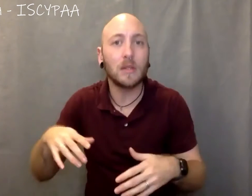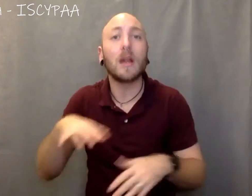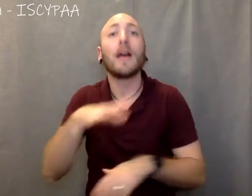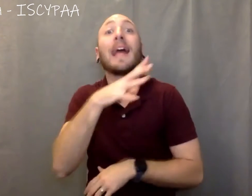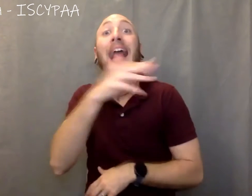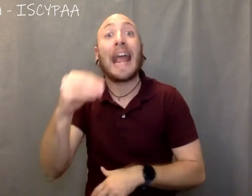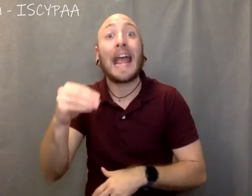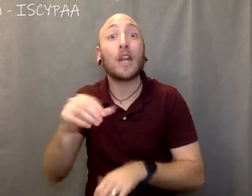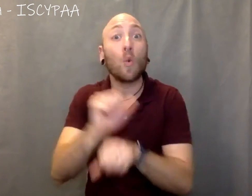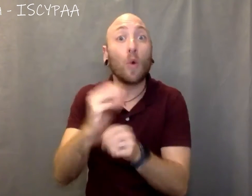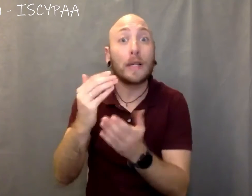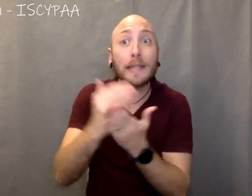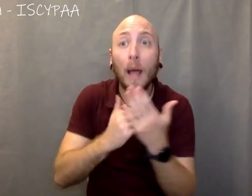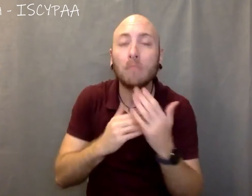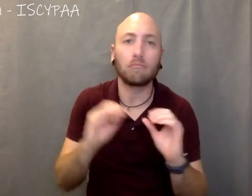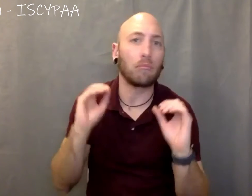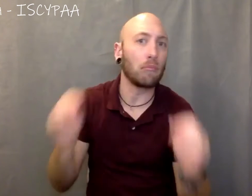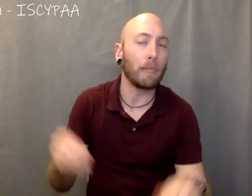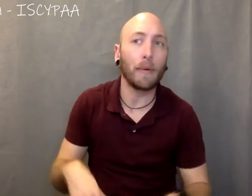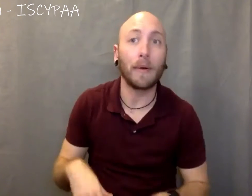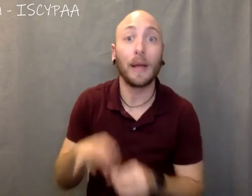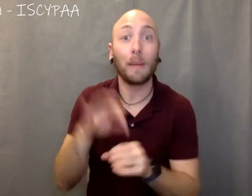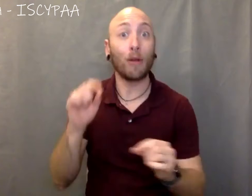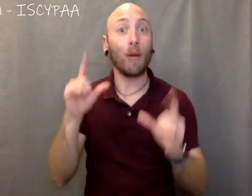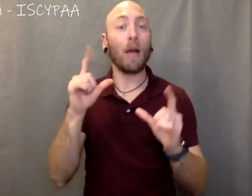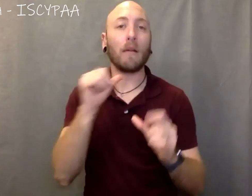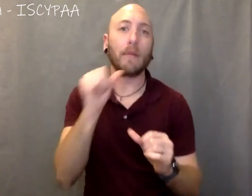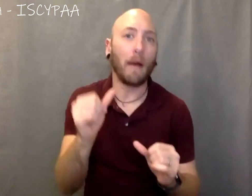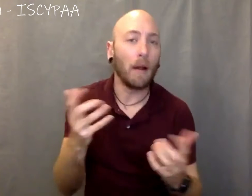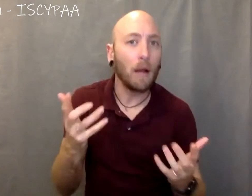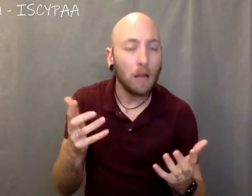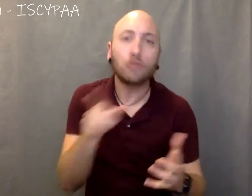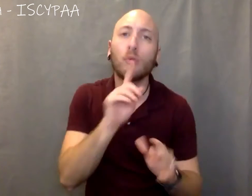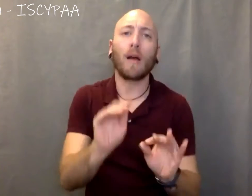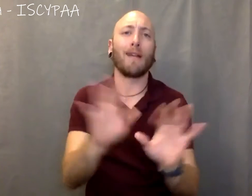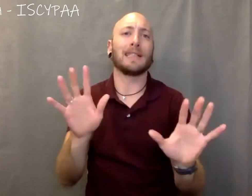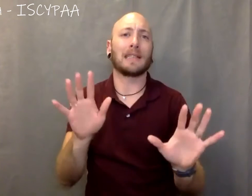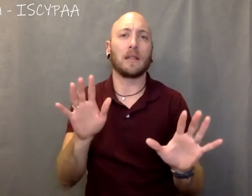the steps I didn't get a spiritual awakening so obviously like I you know didn't stay sober and,